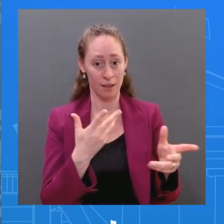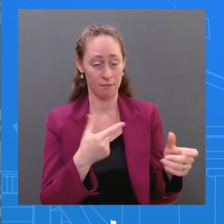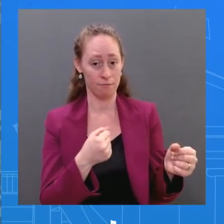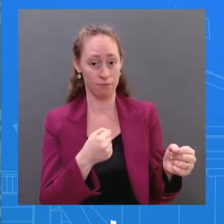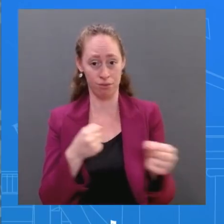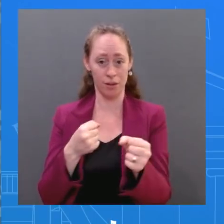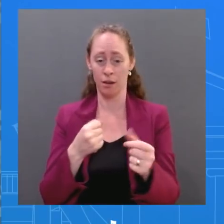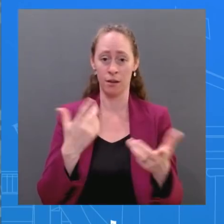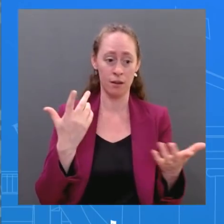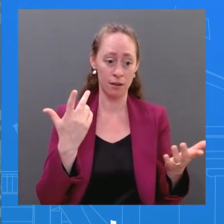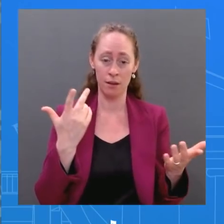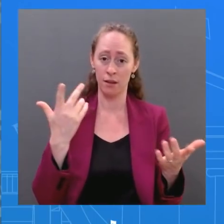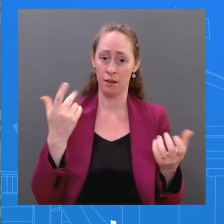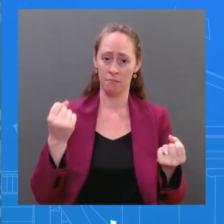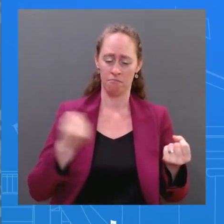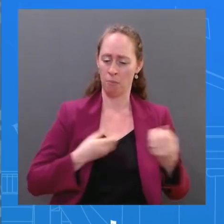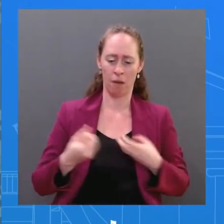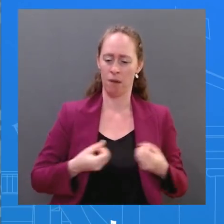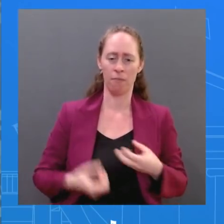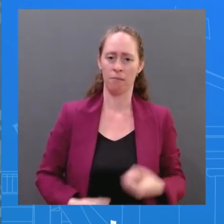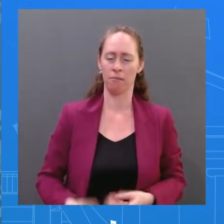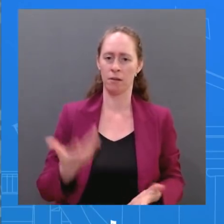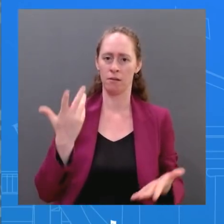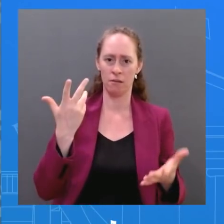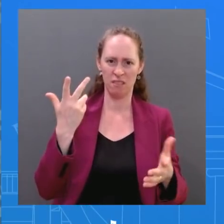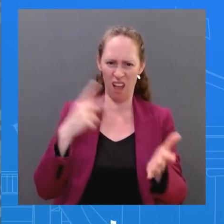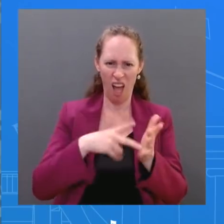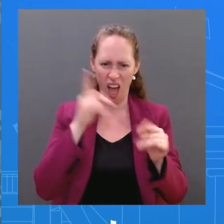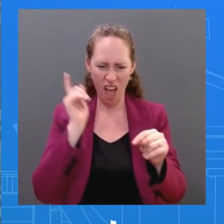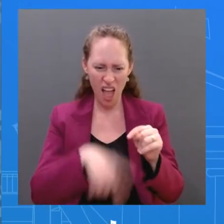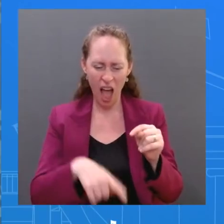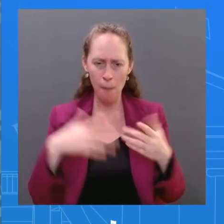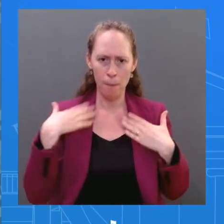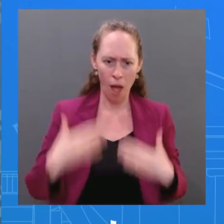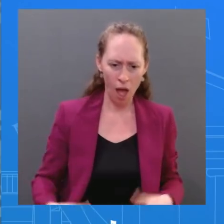That should not be happening in our streets. It should not be happening in our streets.